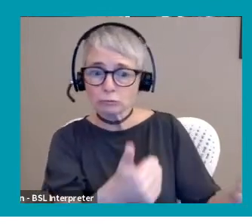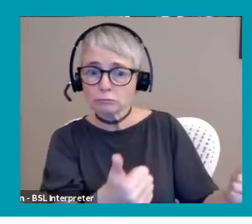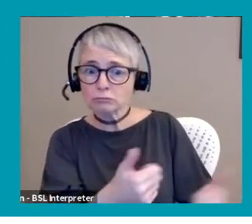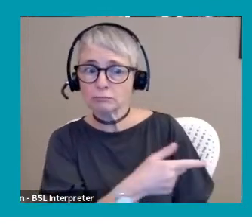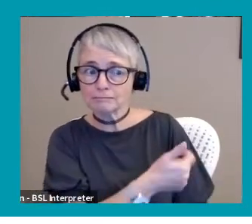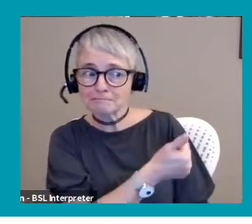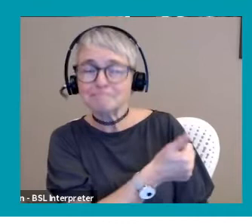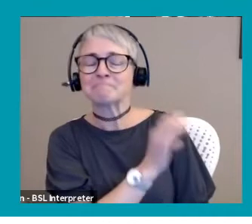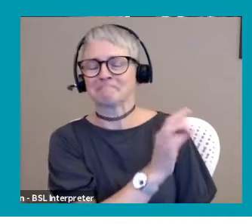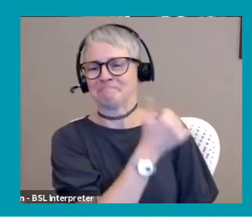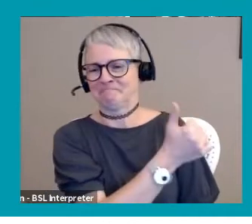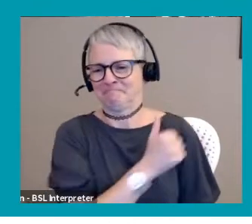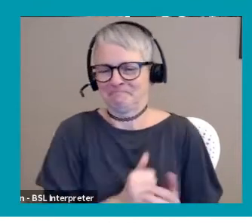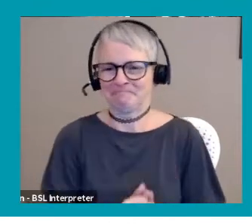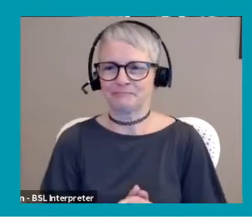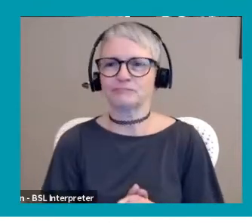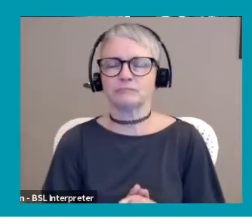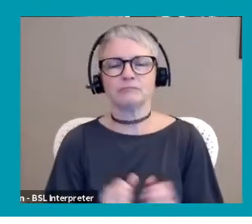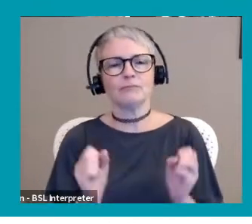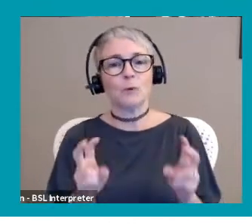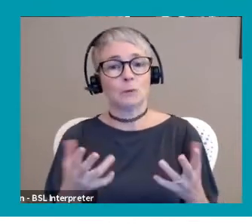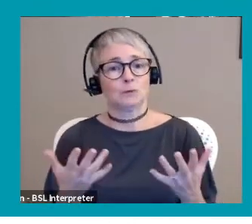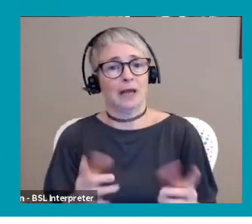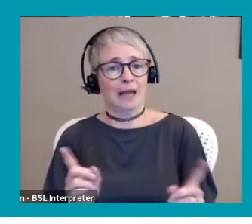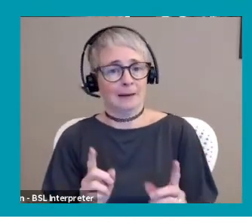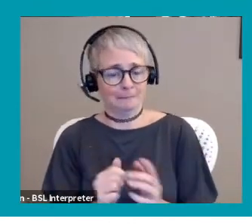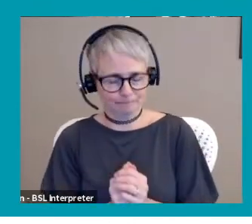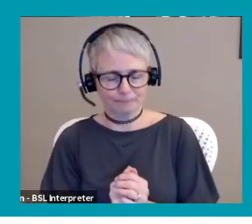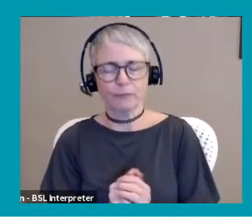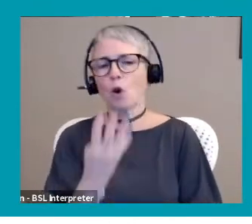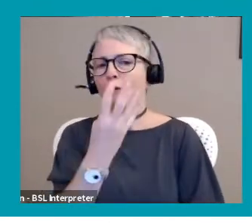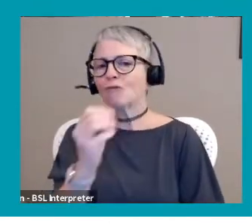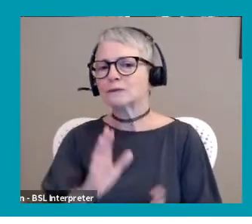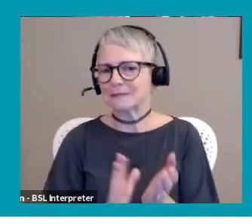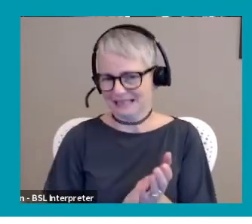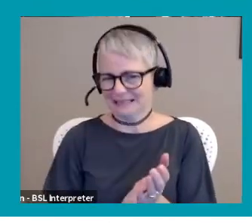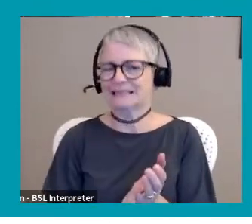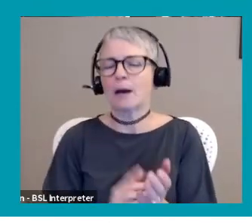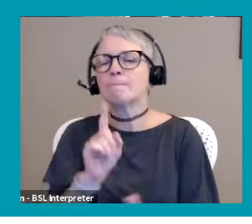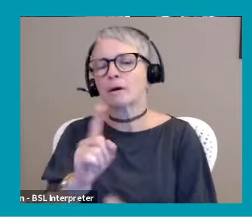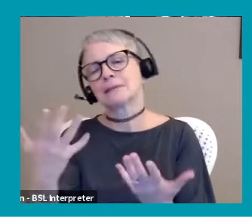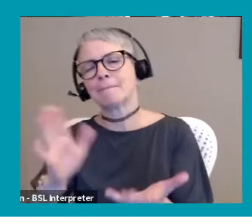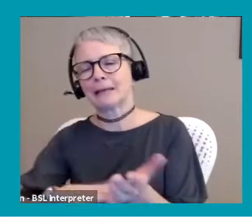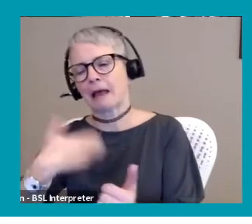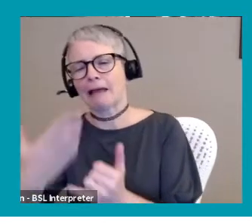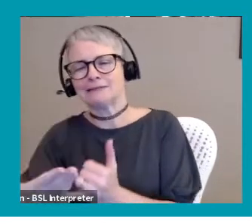Fantastic. So this session is 40 minutes along with 10 minute Q&A but guess what, we